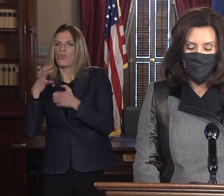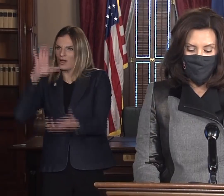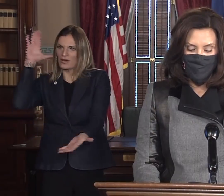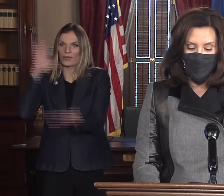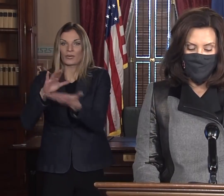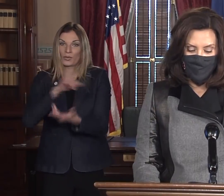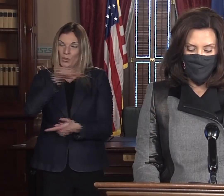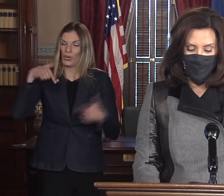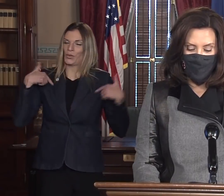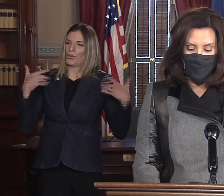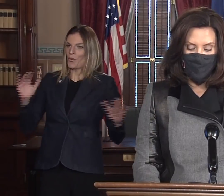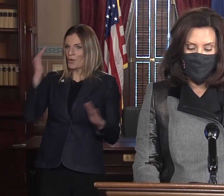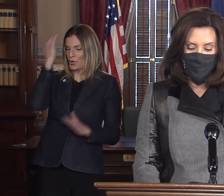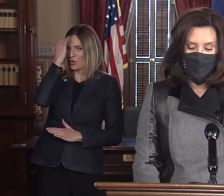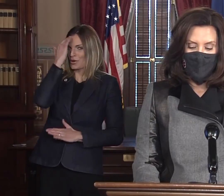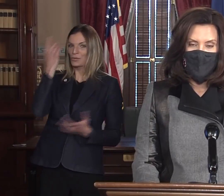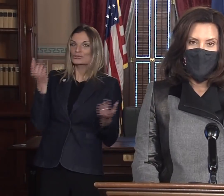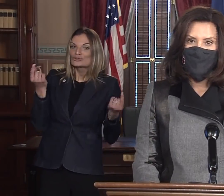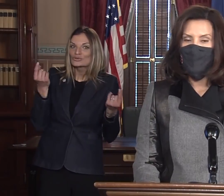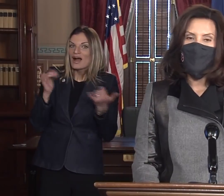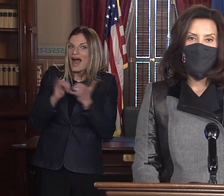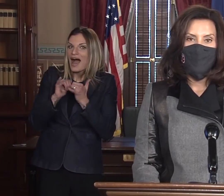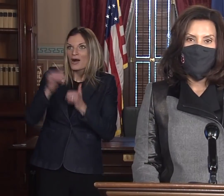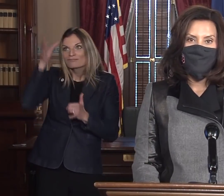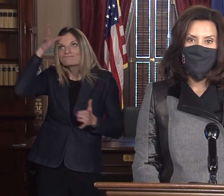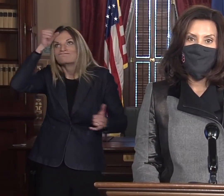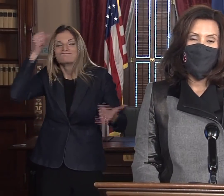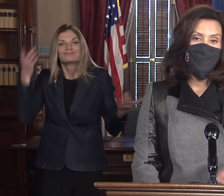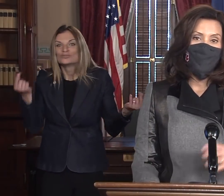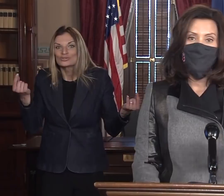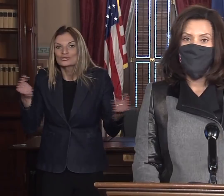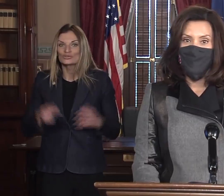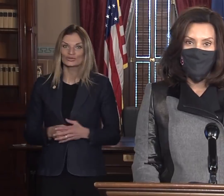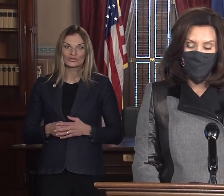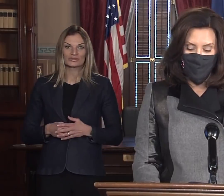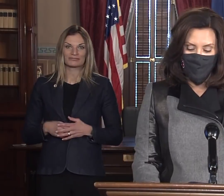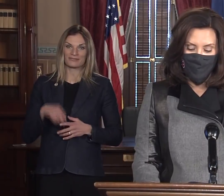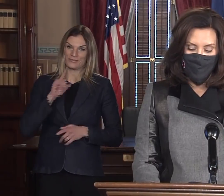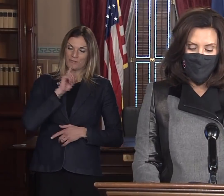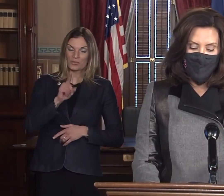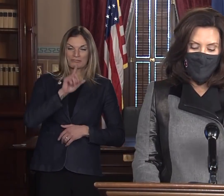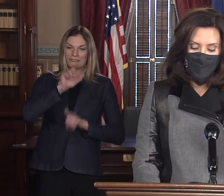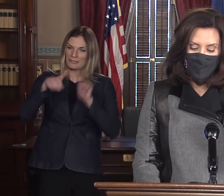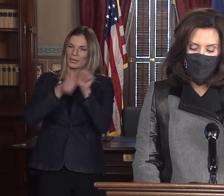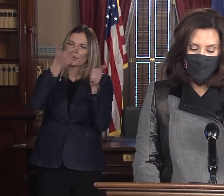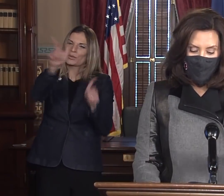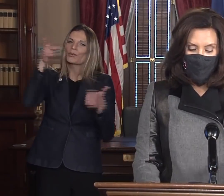FIGHT THIS VIRUS MAY BE DIFFERENT, WE ALL KNOW WHAT WE MUST DO TO PROTECT EACH OTHER.